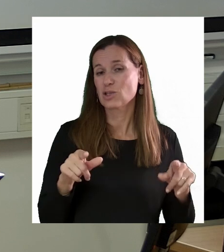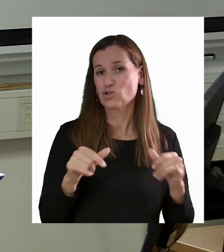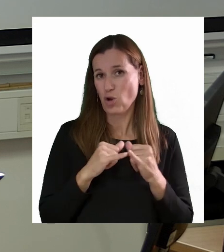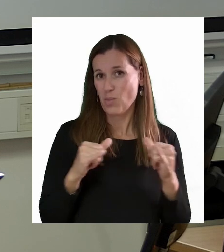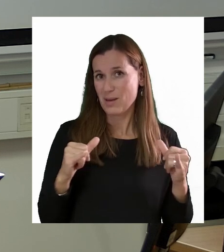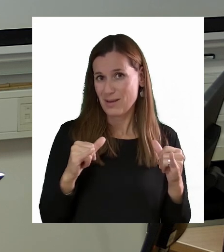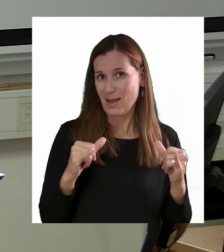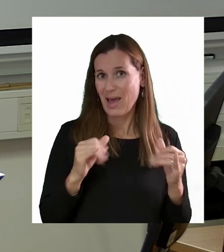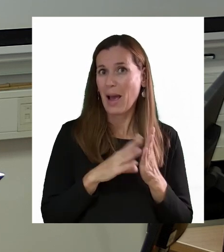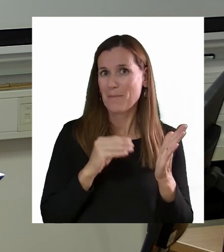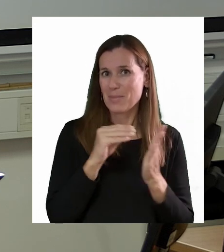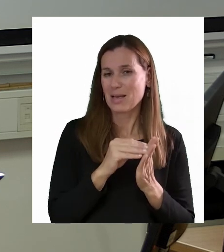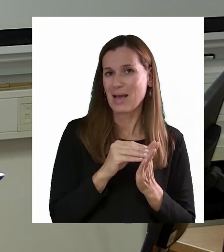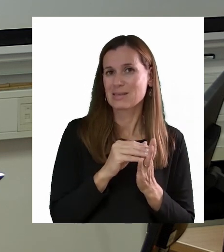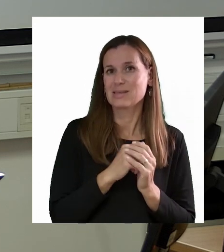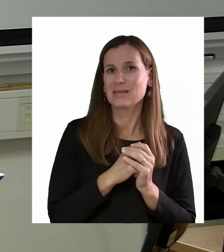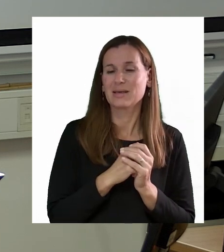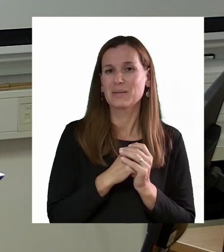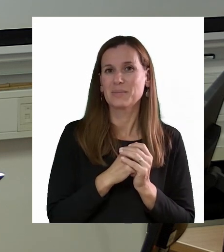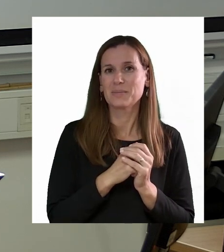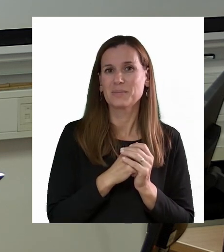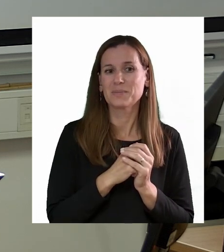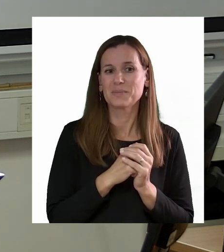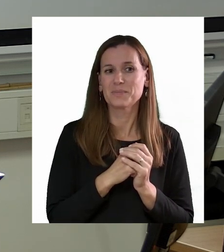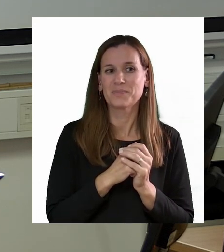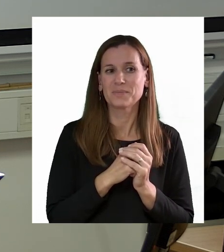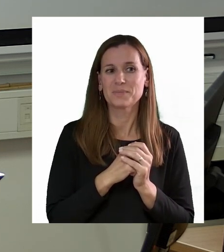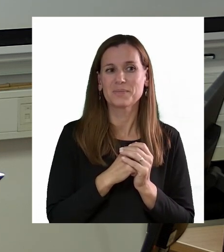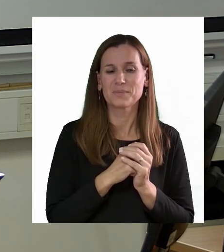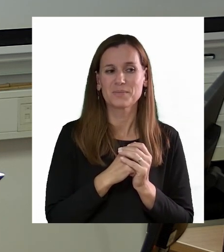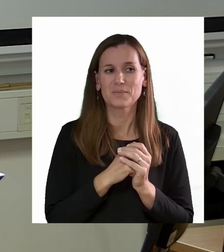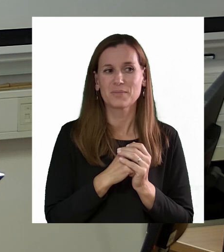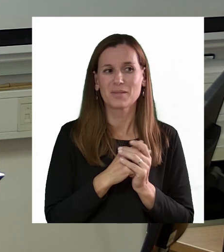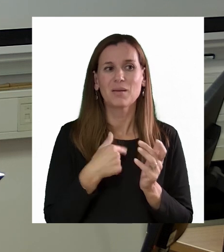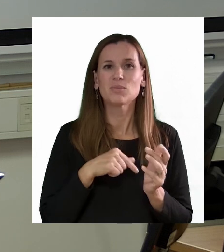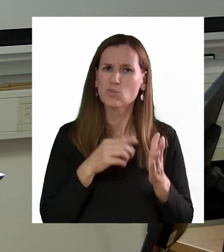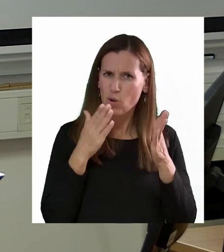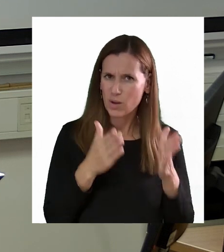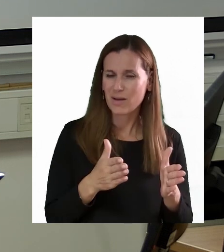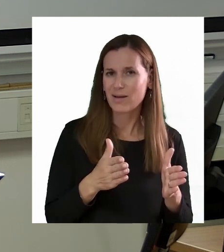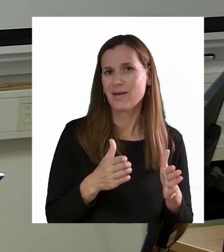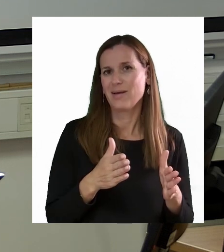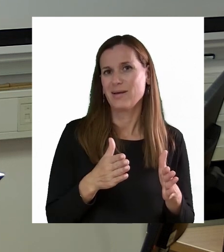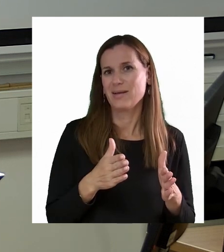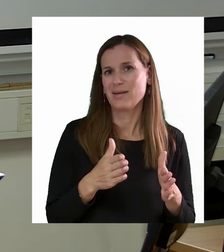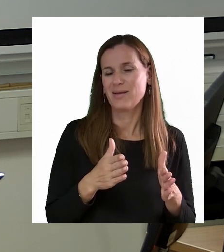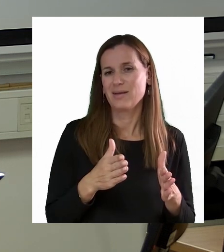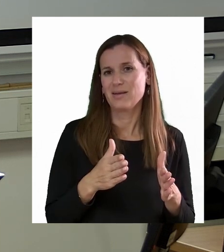are health universities, we focus on the health. We have a. We are laboratories